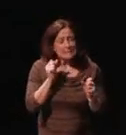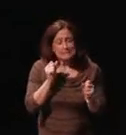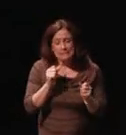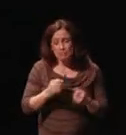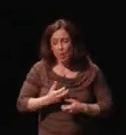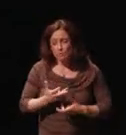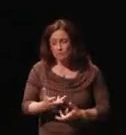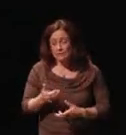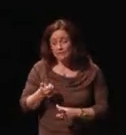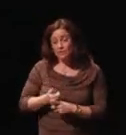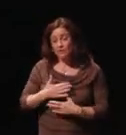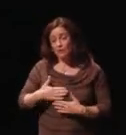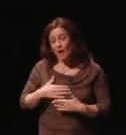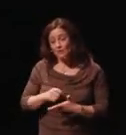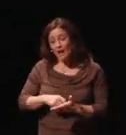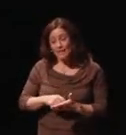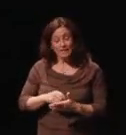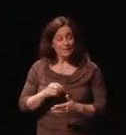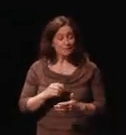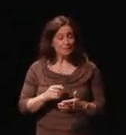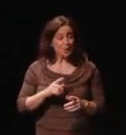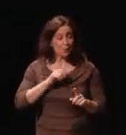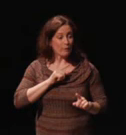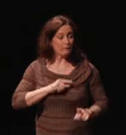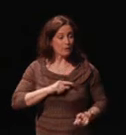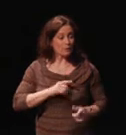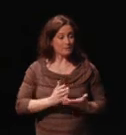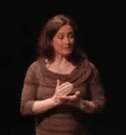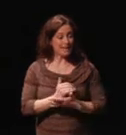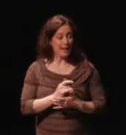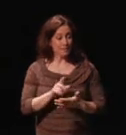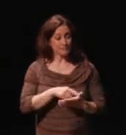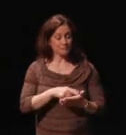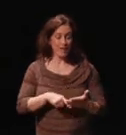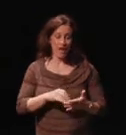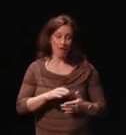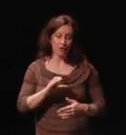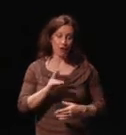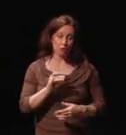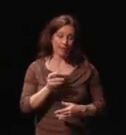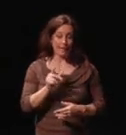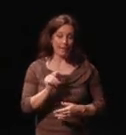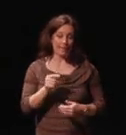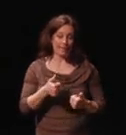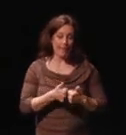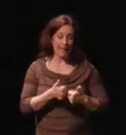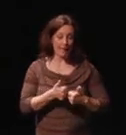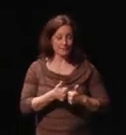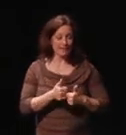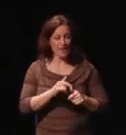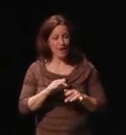she enjoyed writing reviews of cricket games, and all sorts of really amazing work back